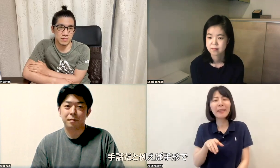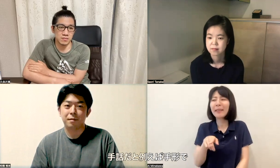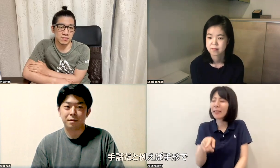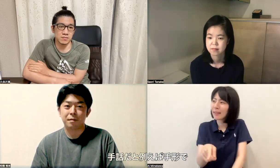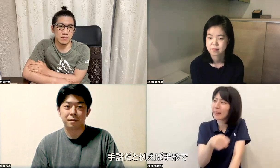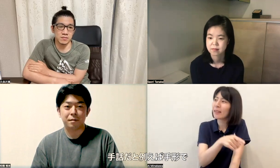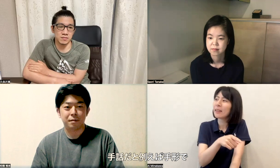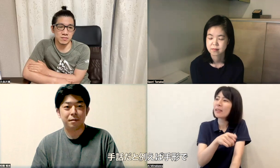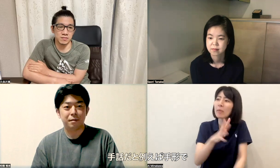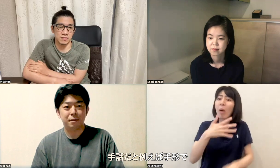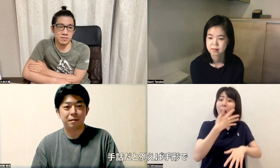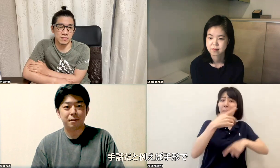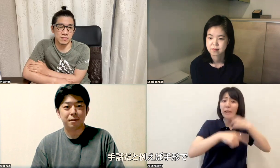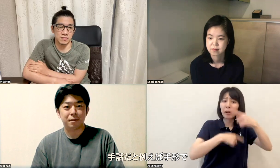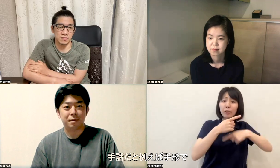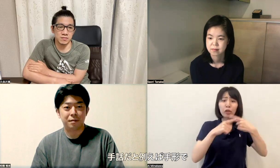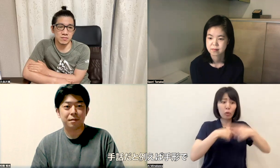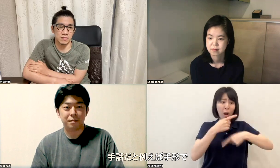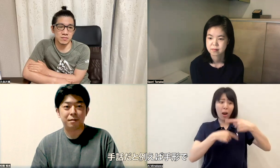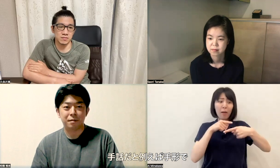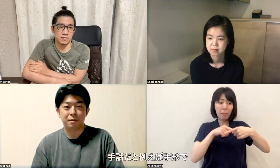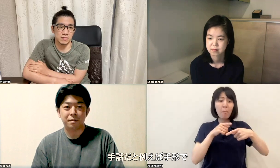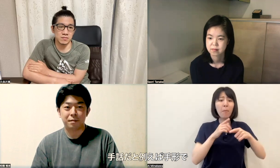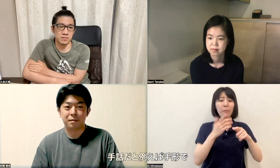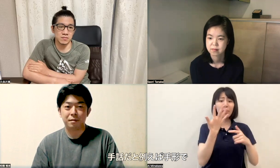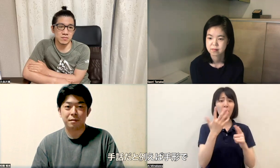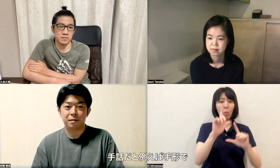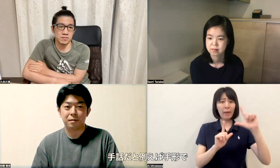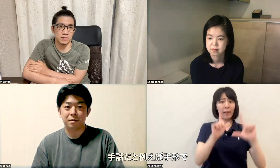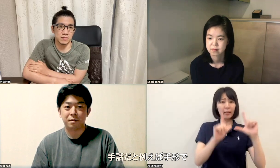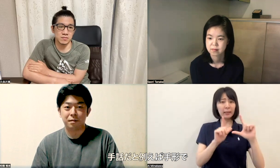In sign language, putting some handshapes